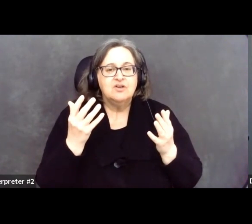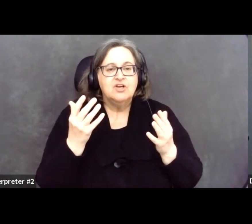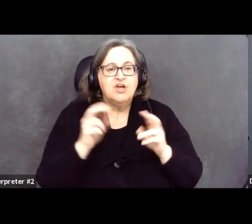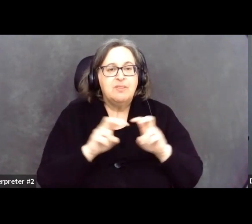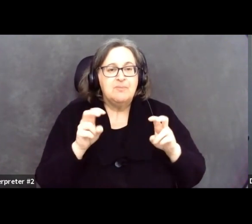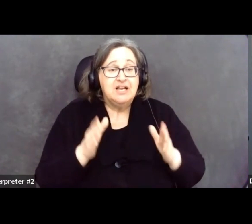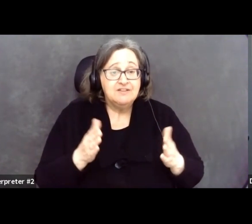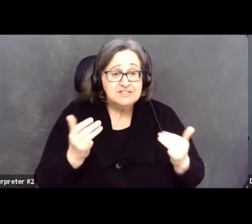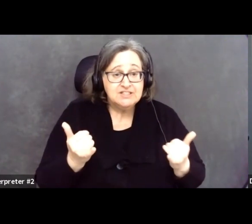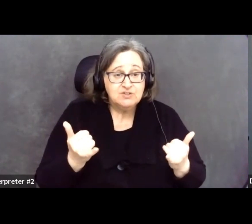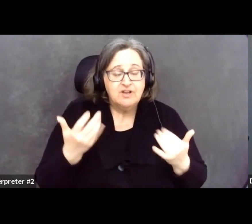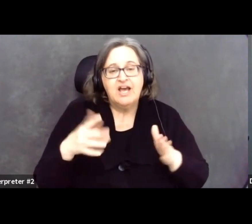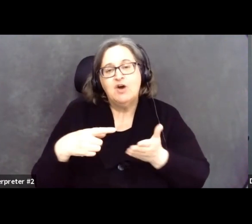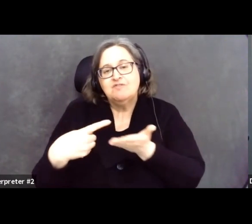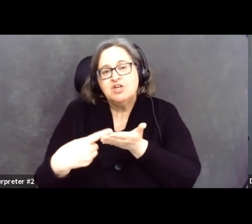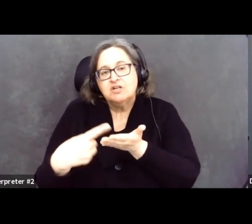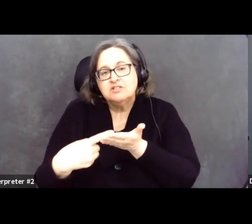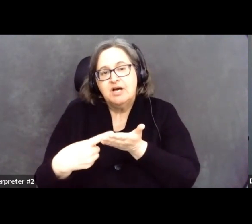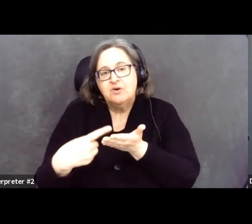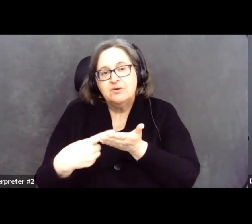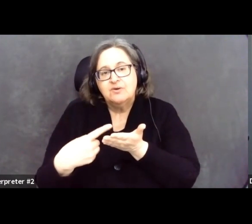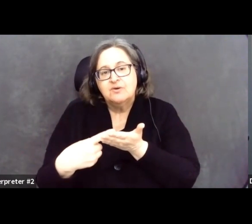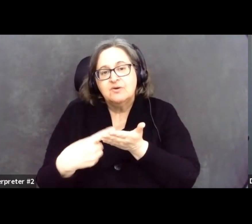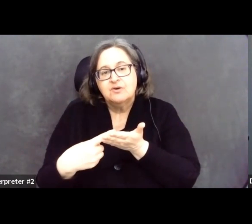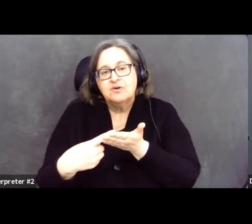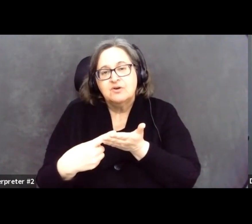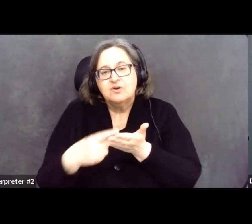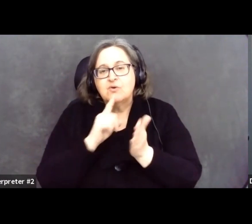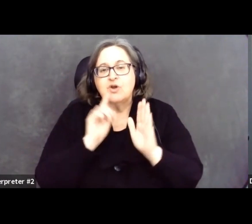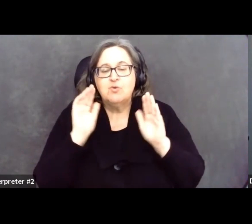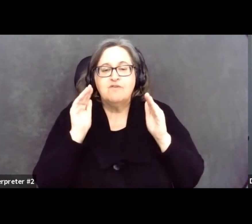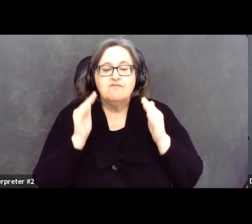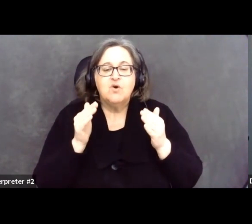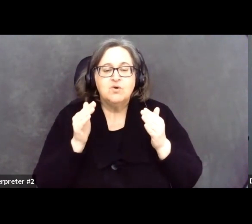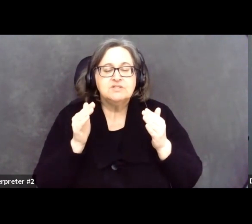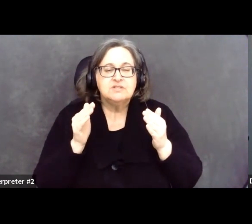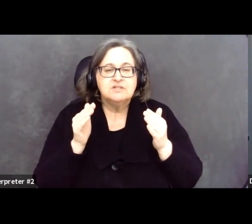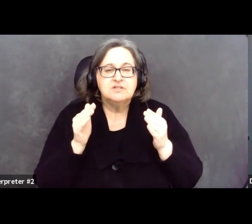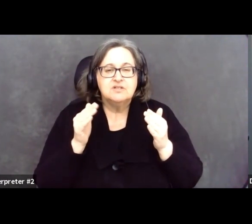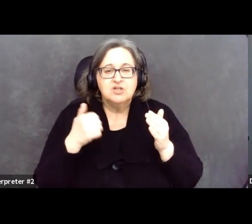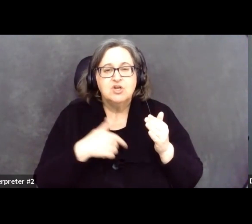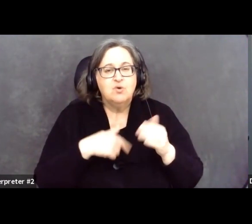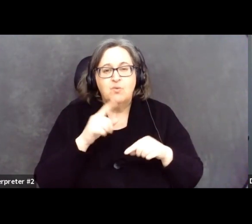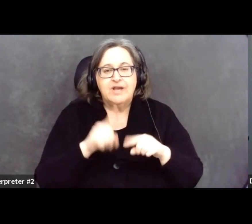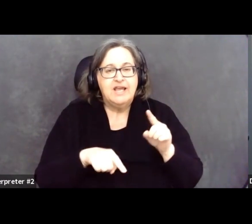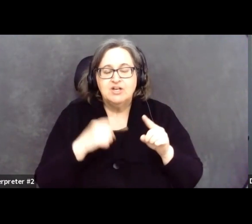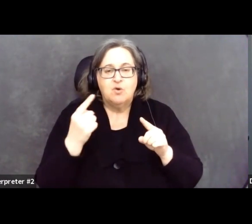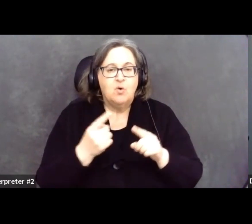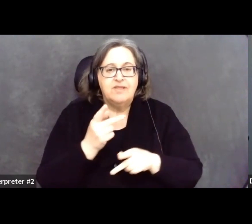here today have talked about really focusing on that we cannot just take care of our athletes.